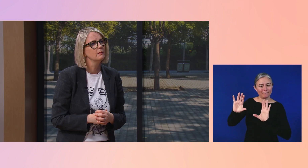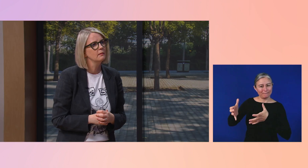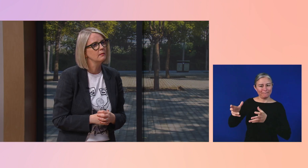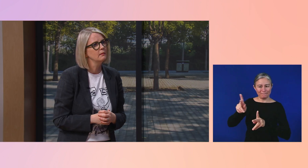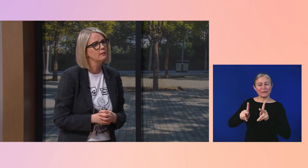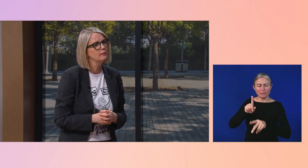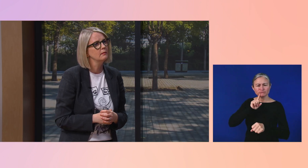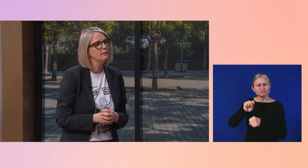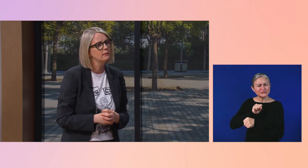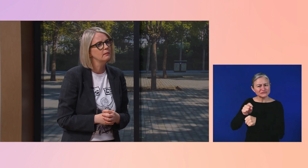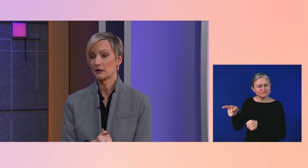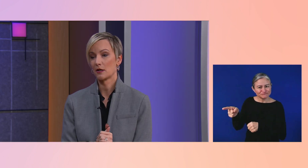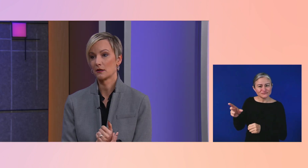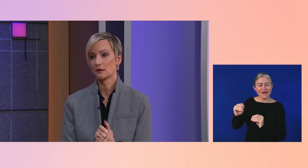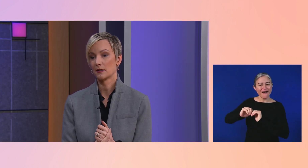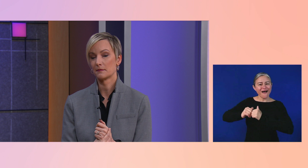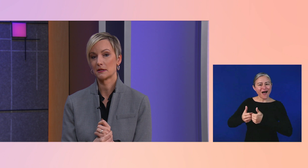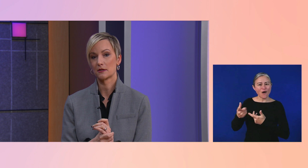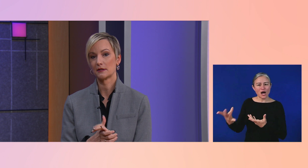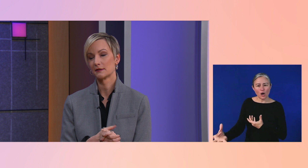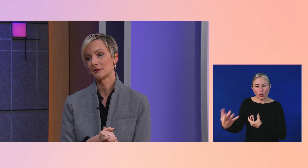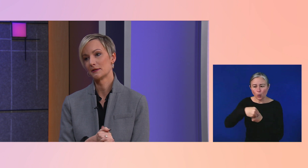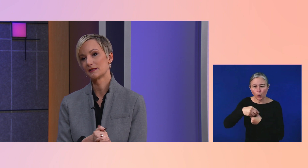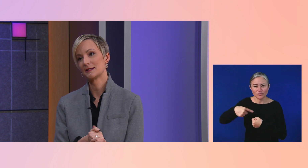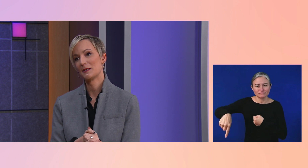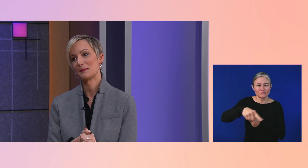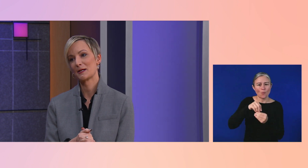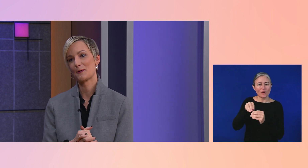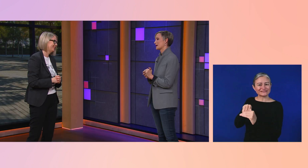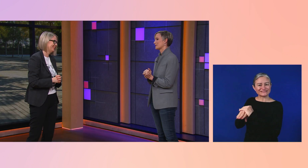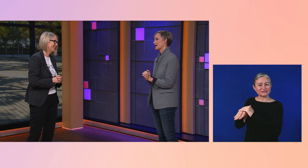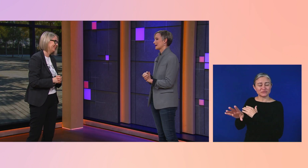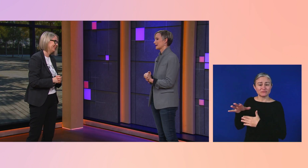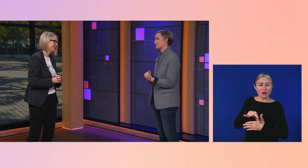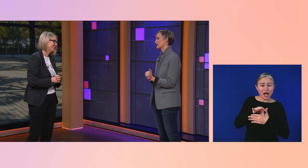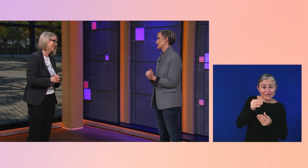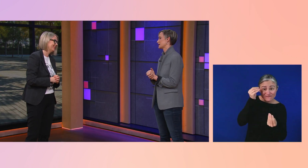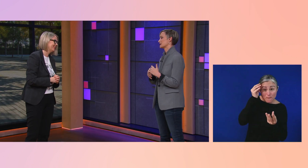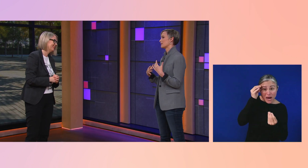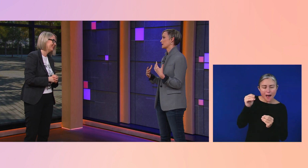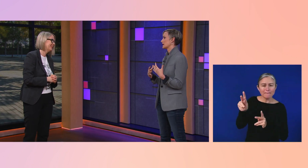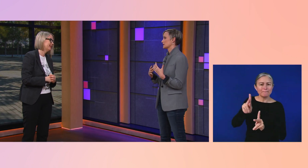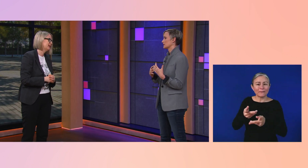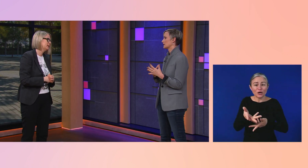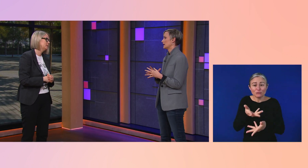engage with our material. It's been quite a while and I really love what I do,